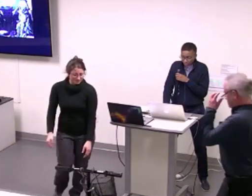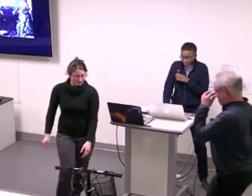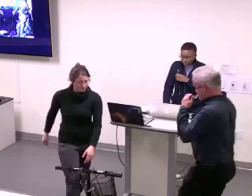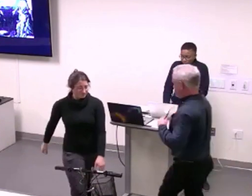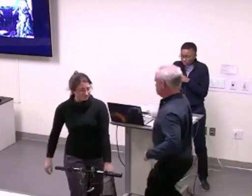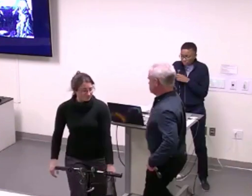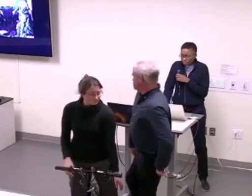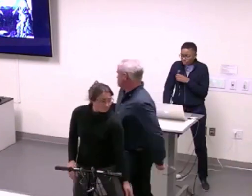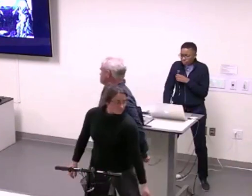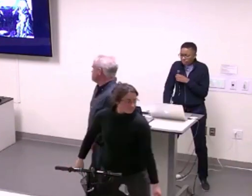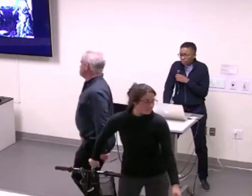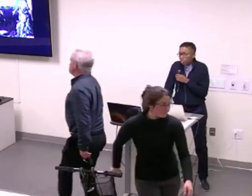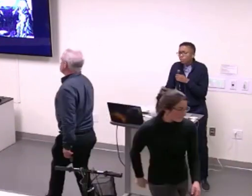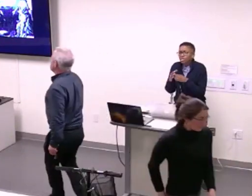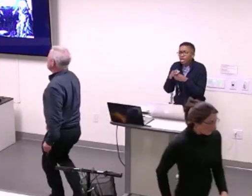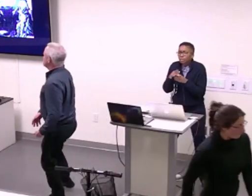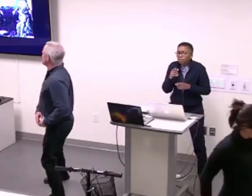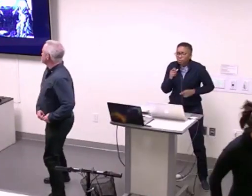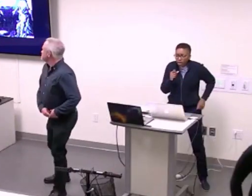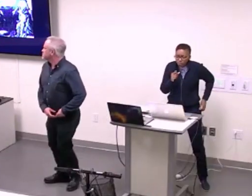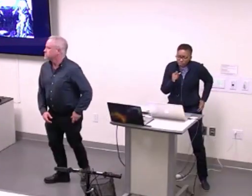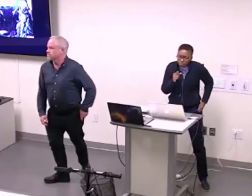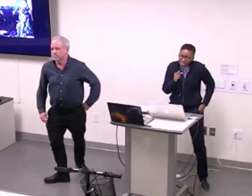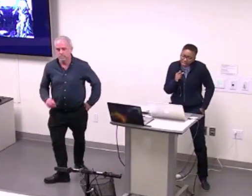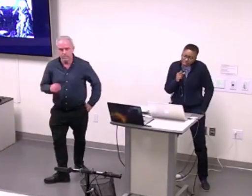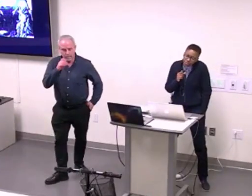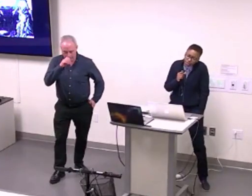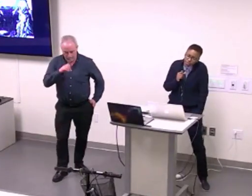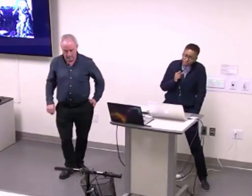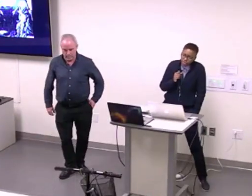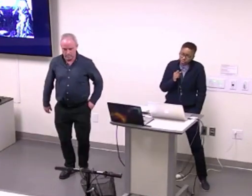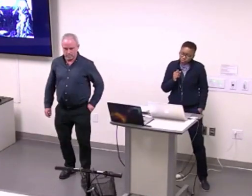So when we talk about behavior of particular people